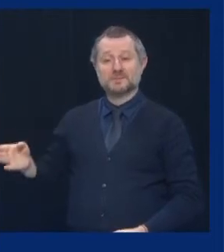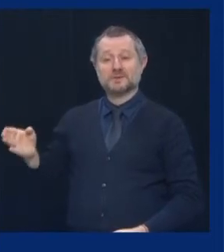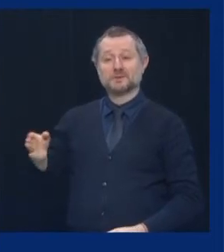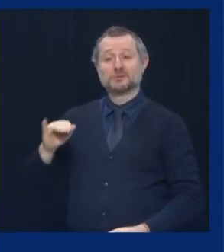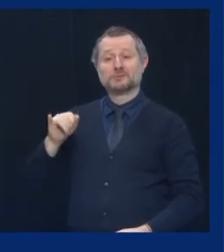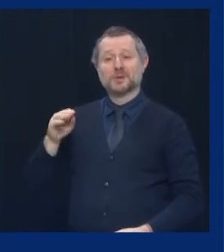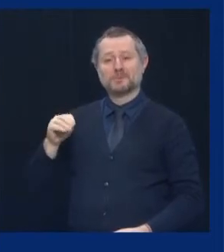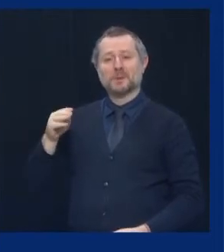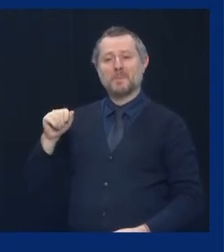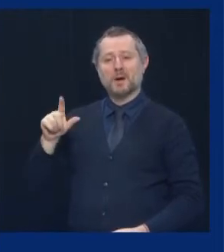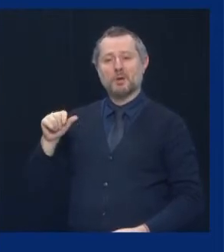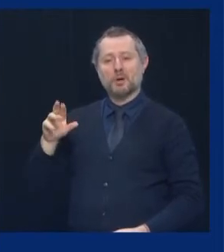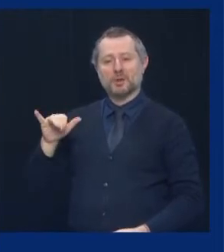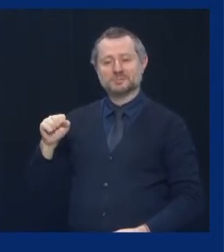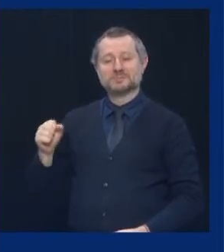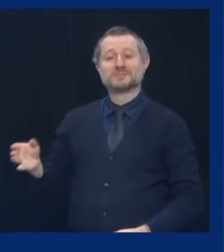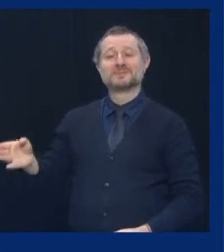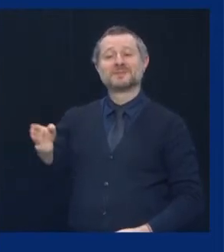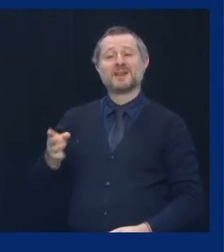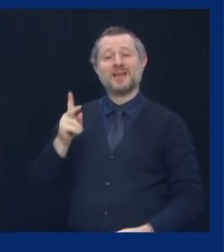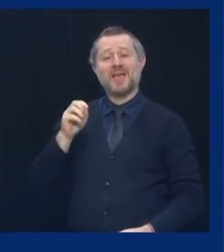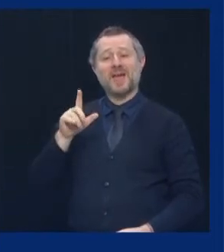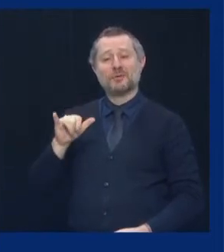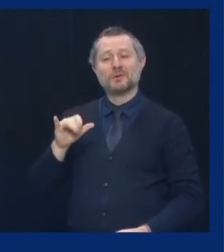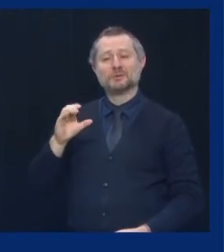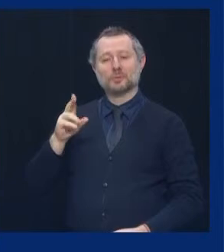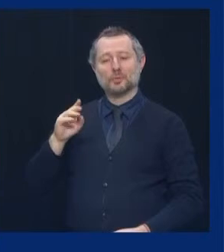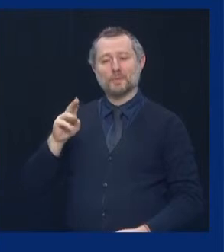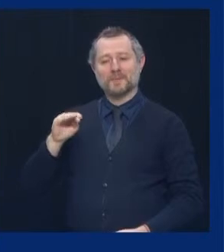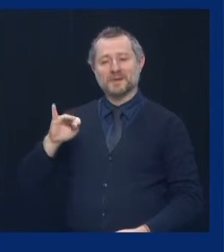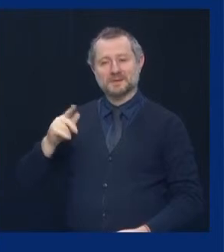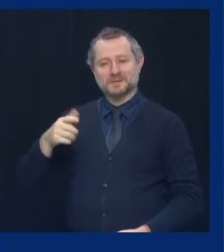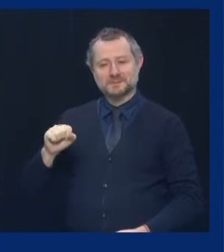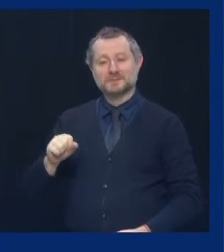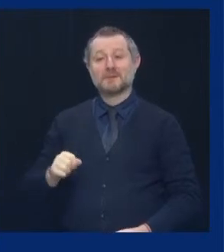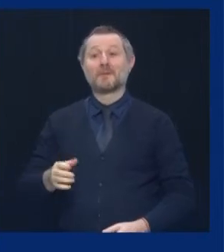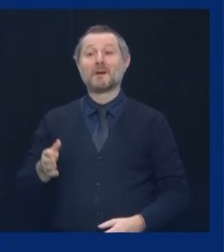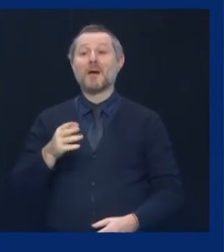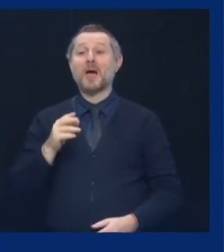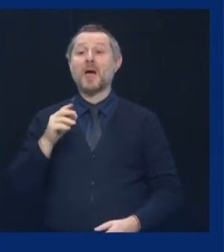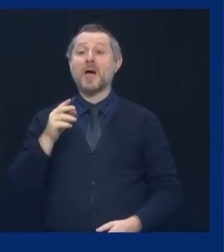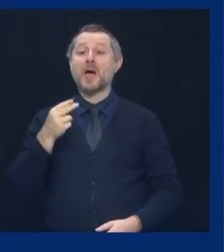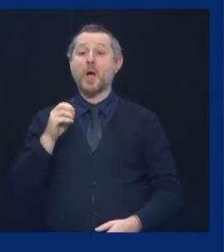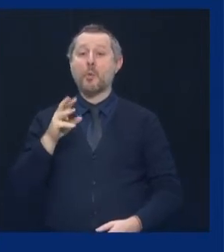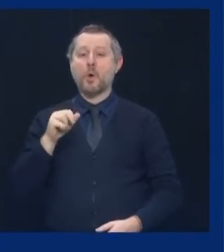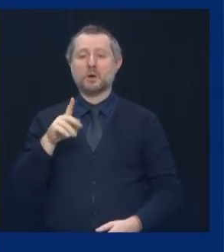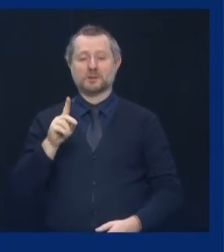GOOD MORNING, WELCOME, EVERYONE.